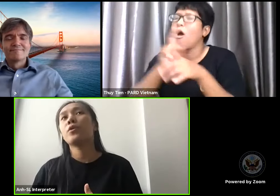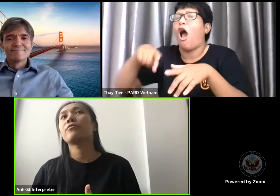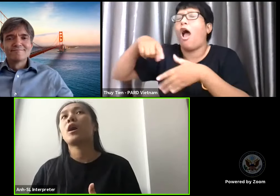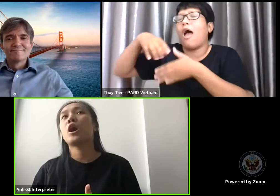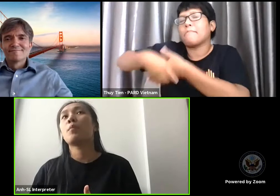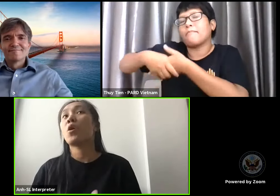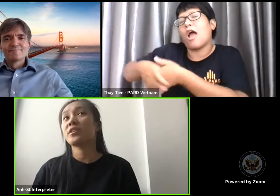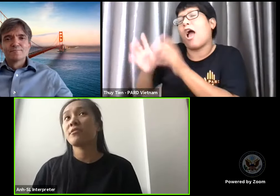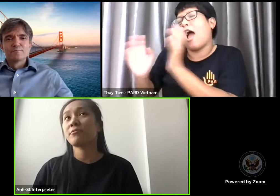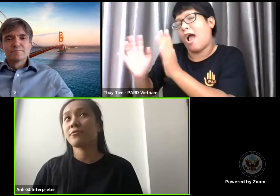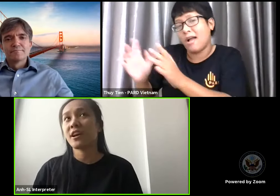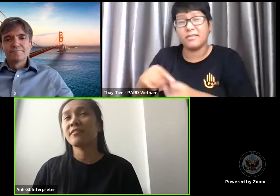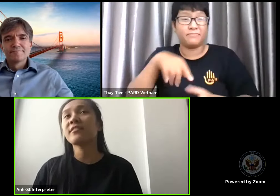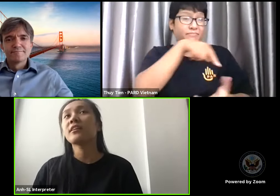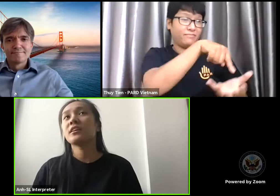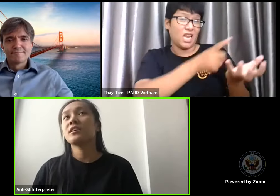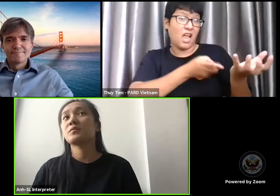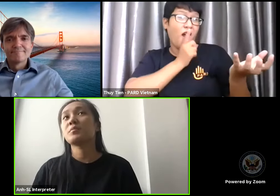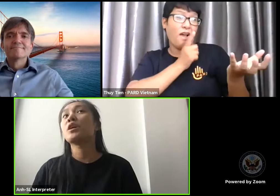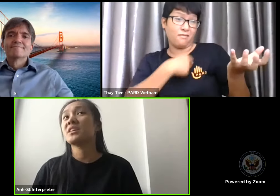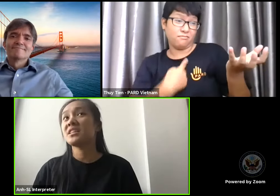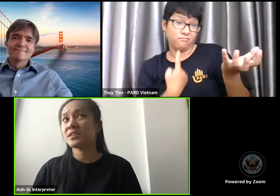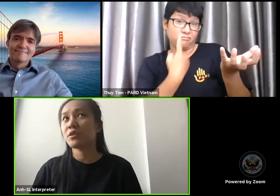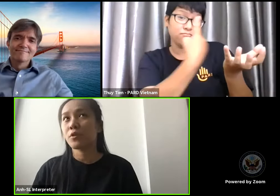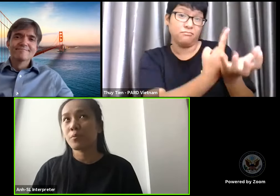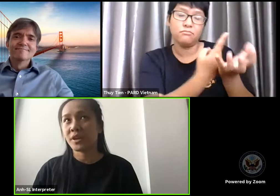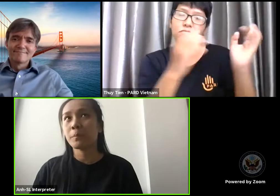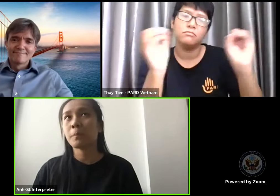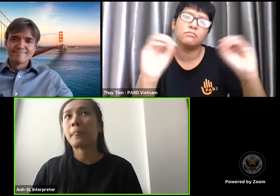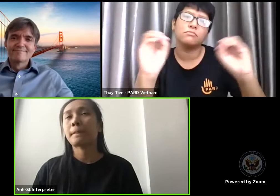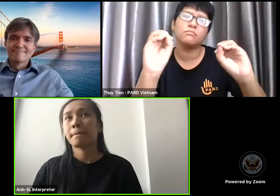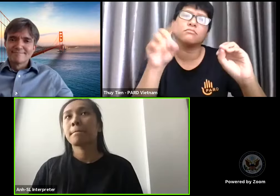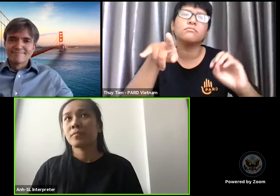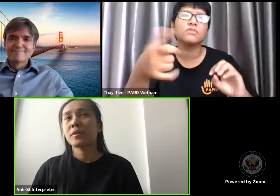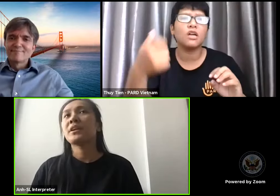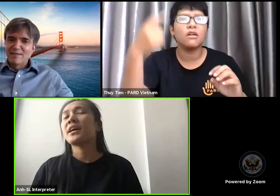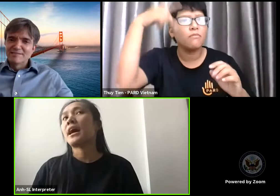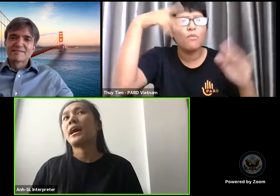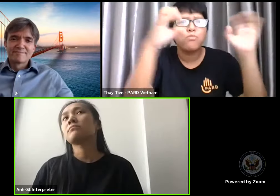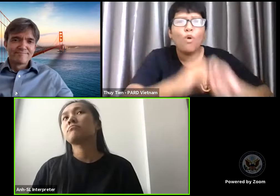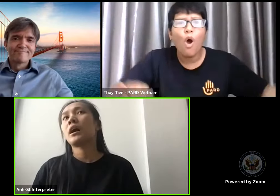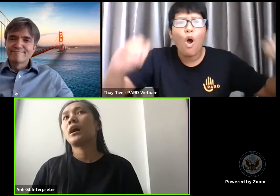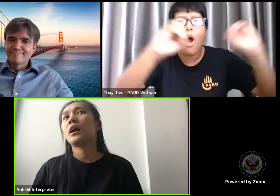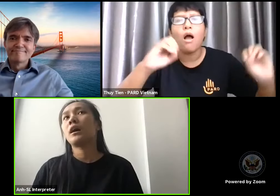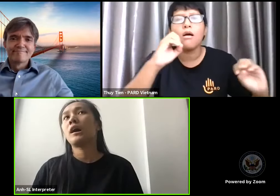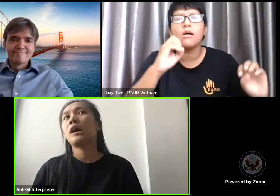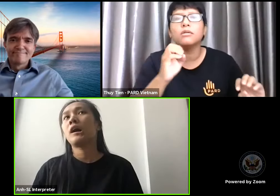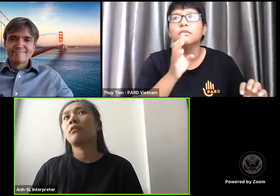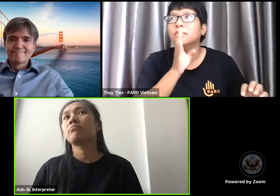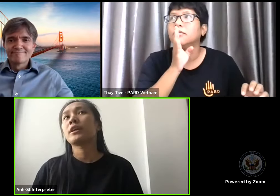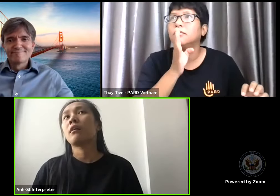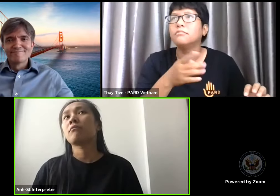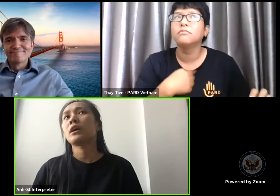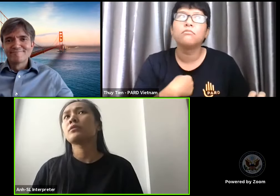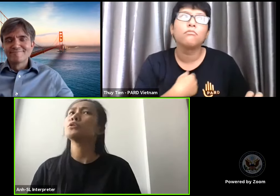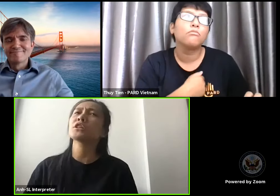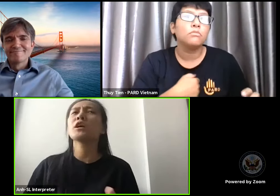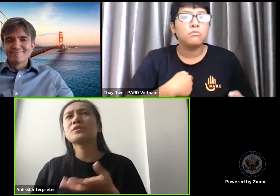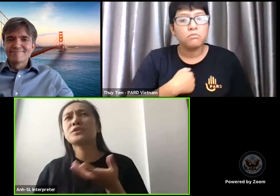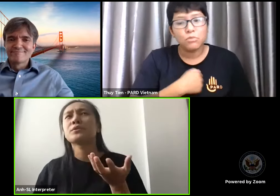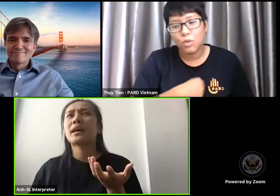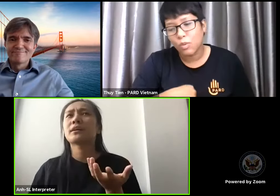with more deaf friends, it's become easier for me but then I can -- yeah, I could not come to like,